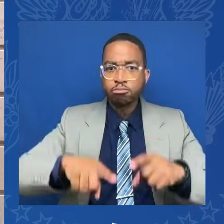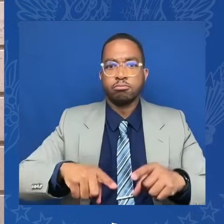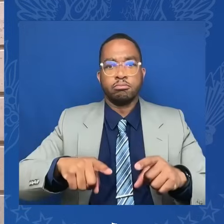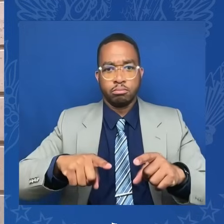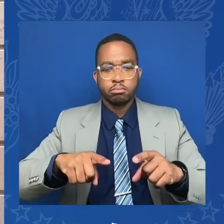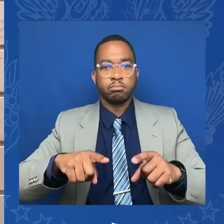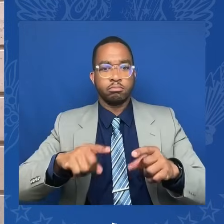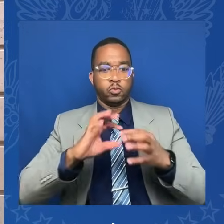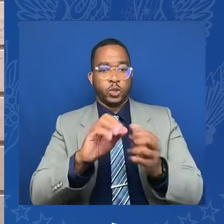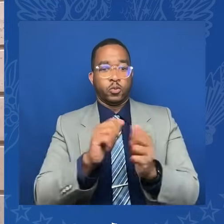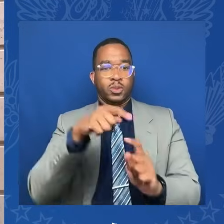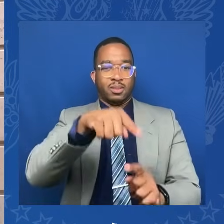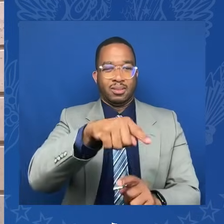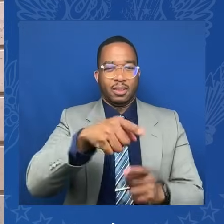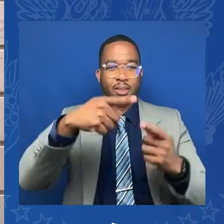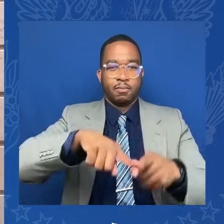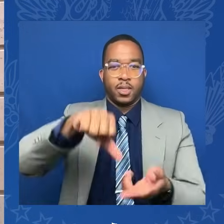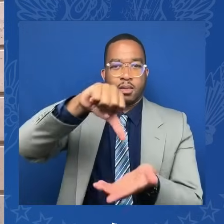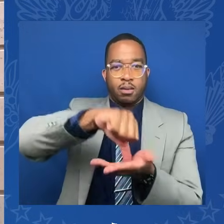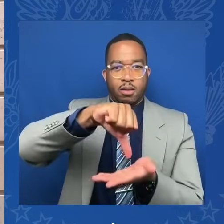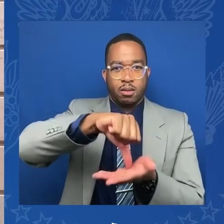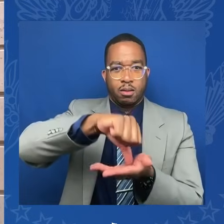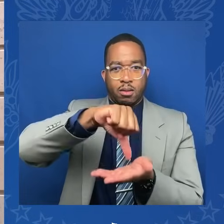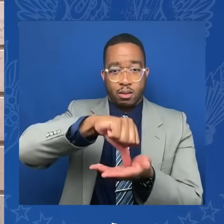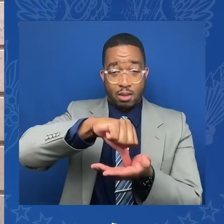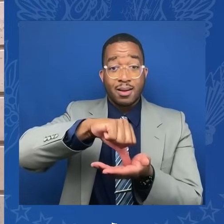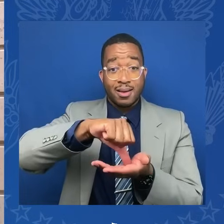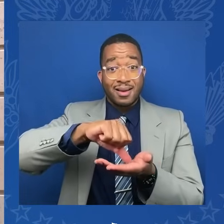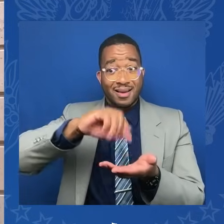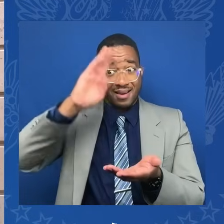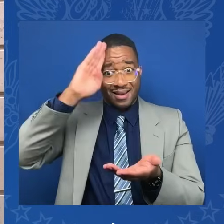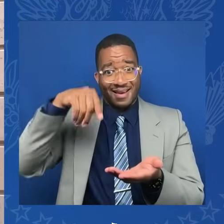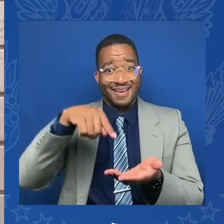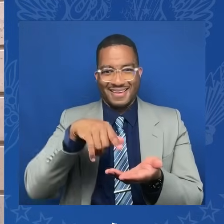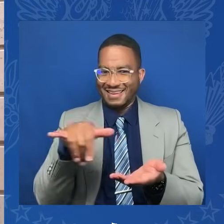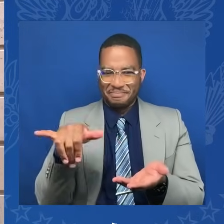There is an all-out escalation: unprecedented attacks against Israel,